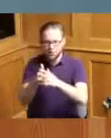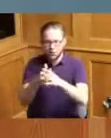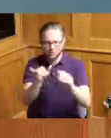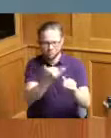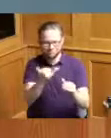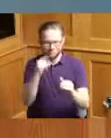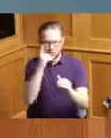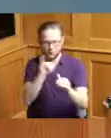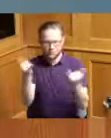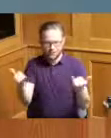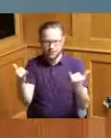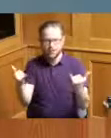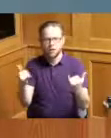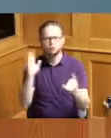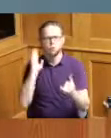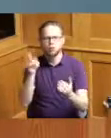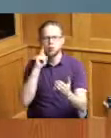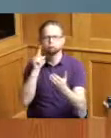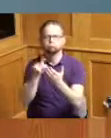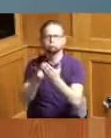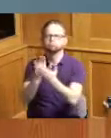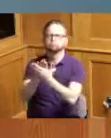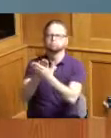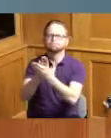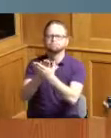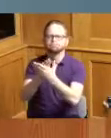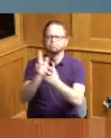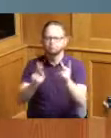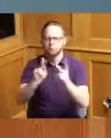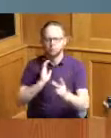several people in the community that have done great things during Black History Month